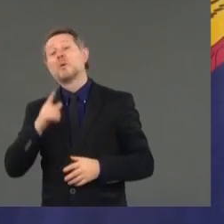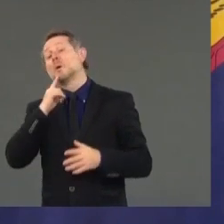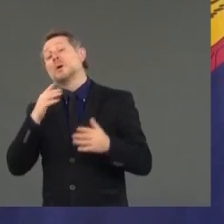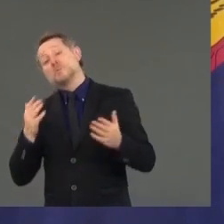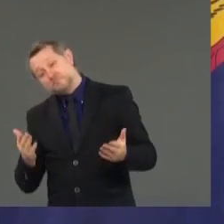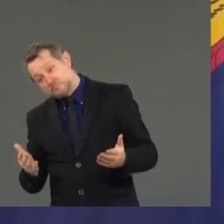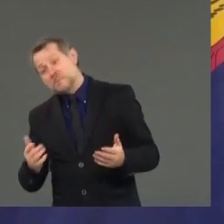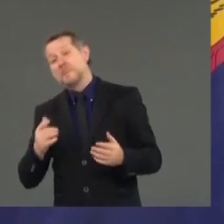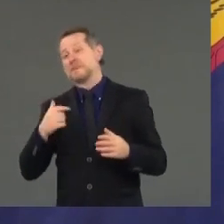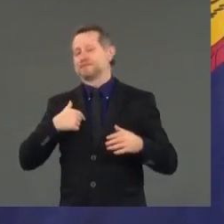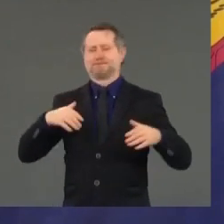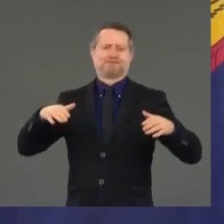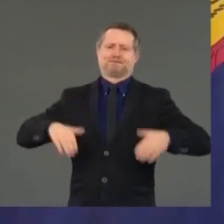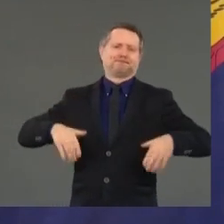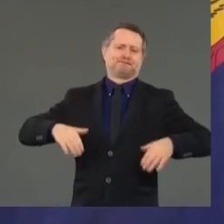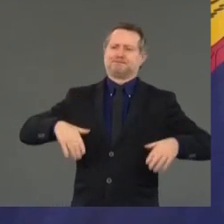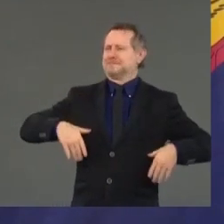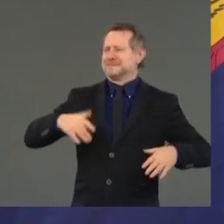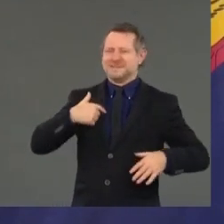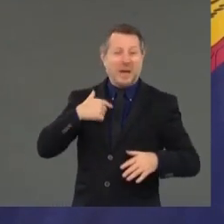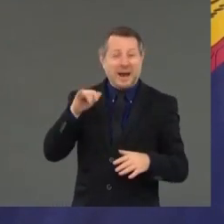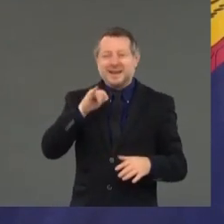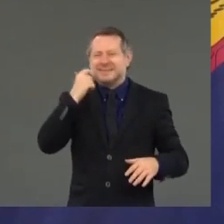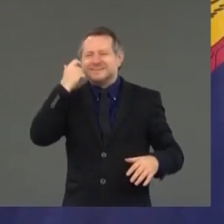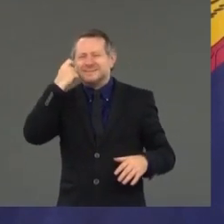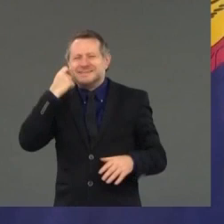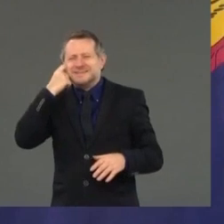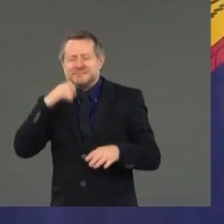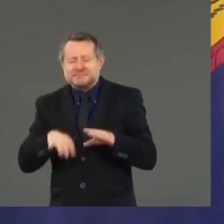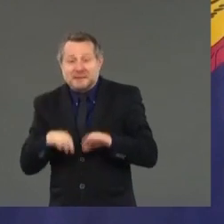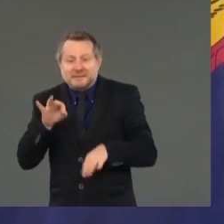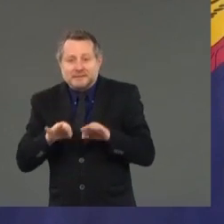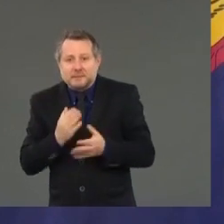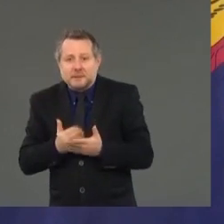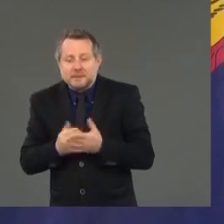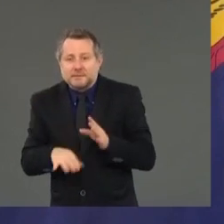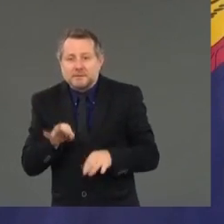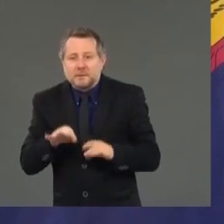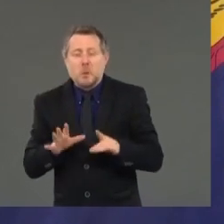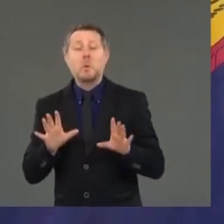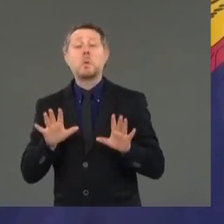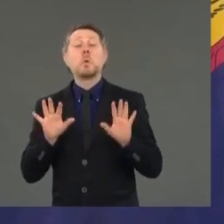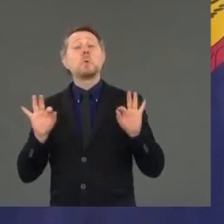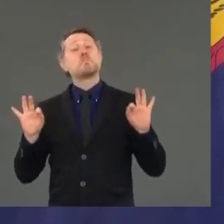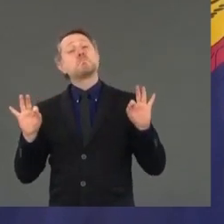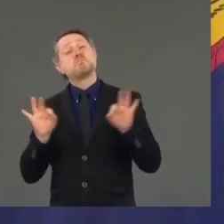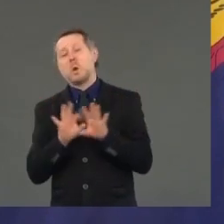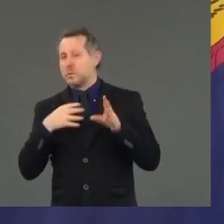INFECTED? THAT'S BASICALLY WHAT THEY'RE TRYING TO FIND OUT.